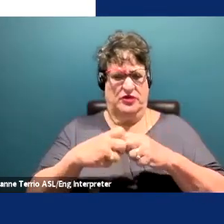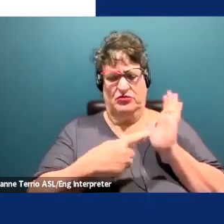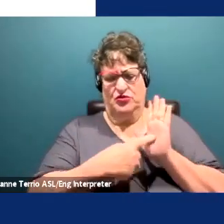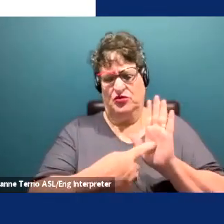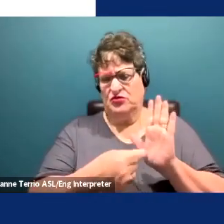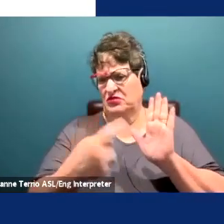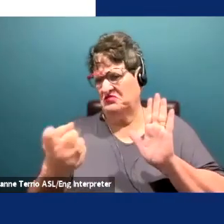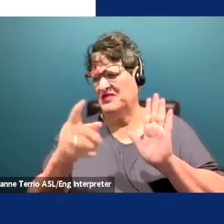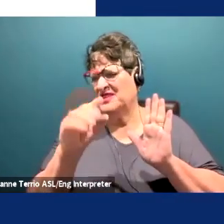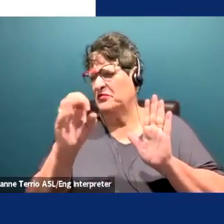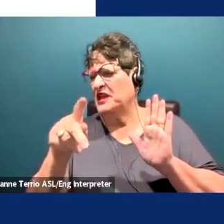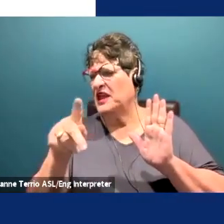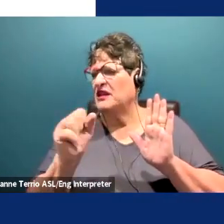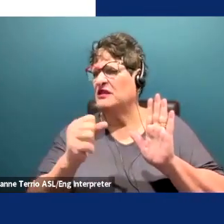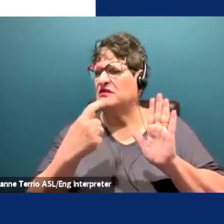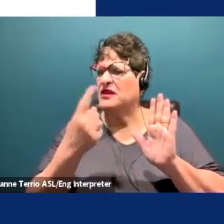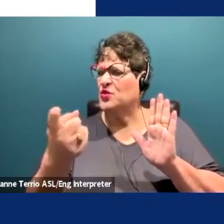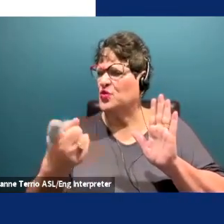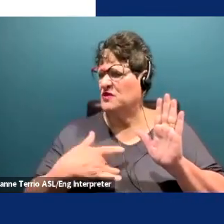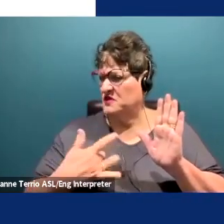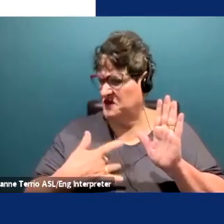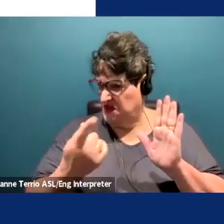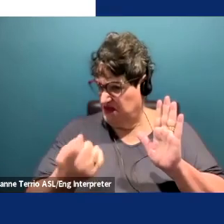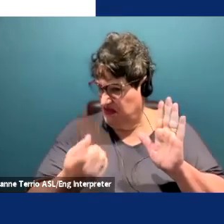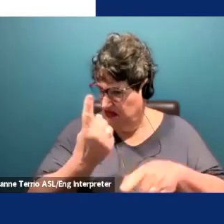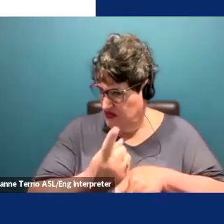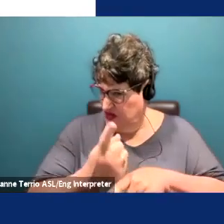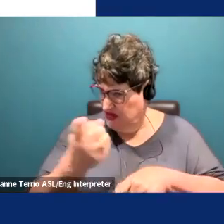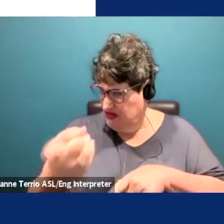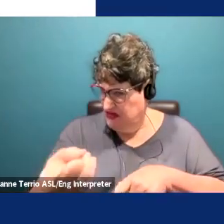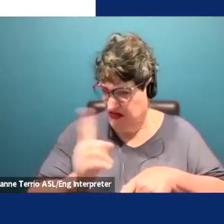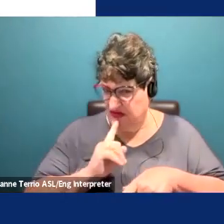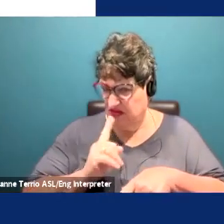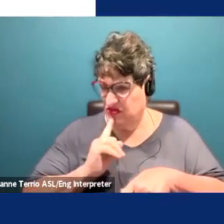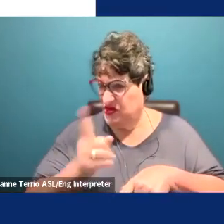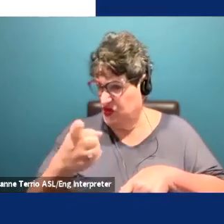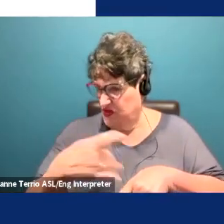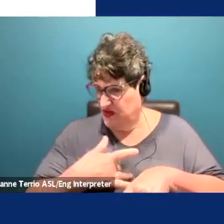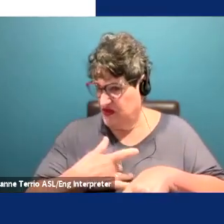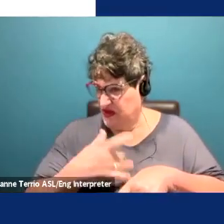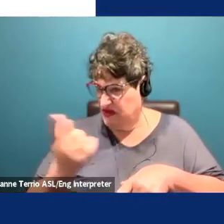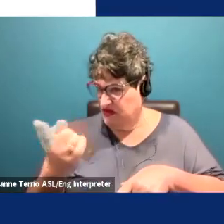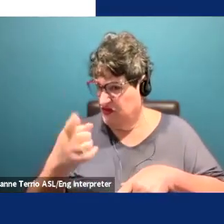What do you think about that? Have you ever been told that you have these sorts of issues in the past?